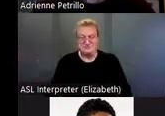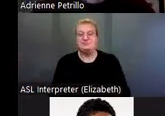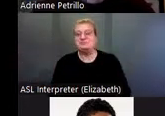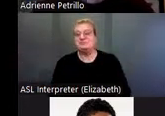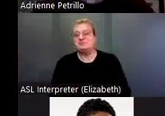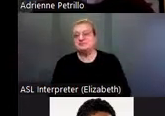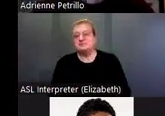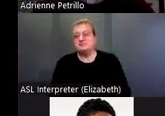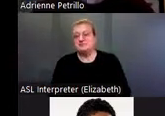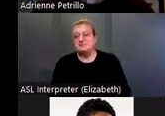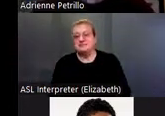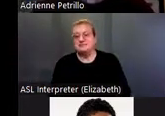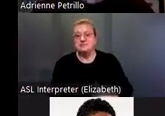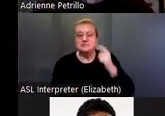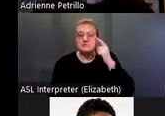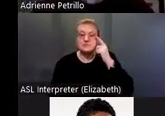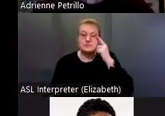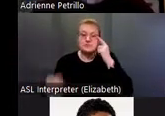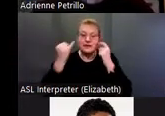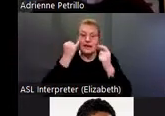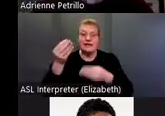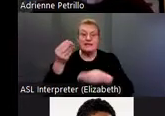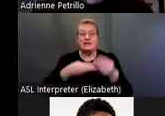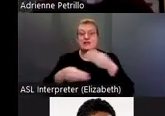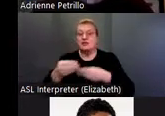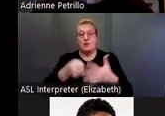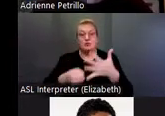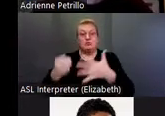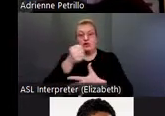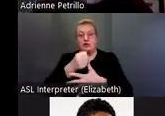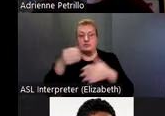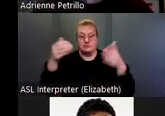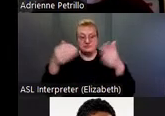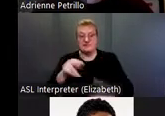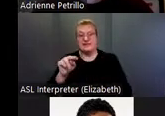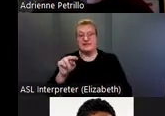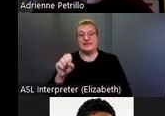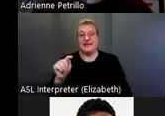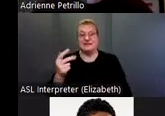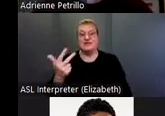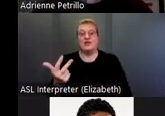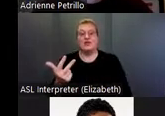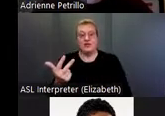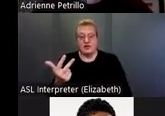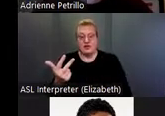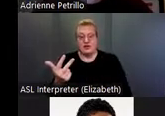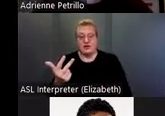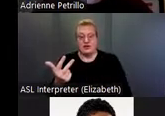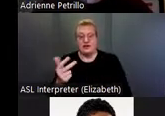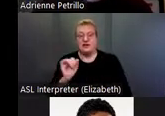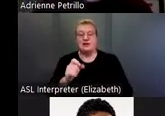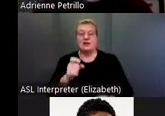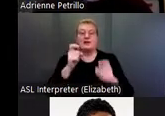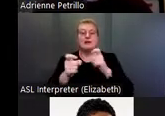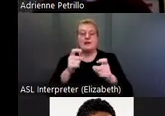But Idea Swap will primarily be focused on NEST 3, which provides grants to support the presentation